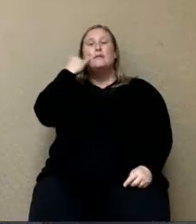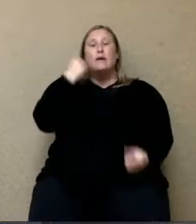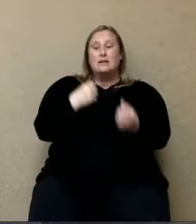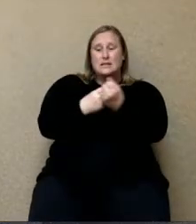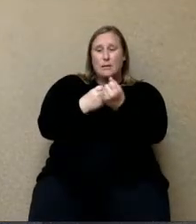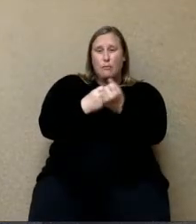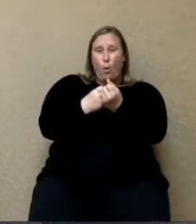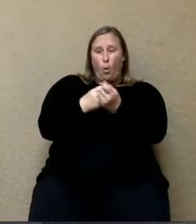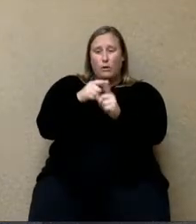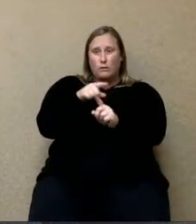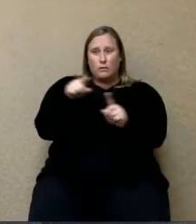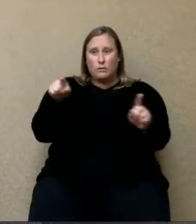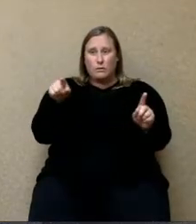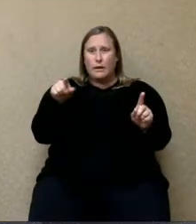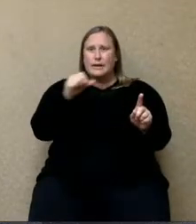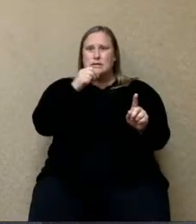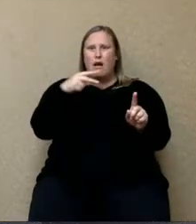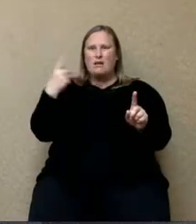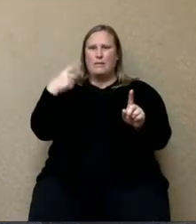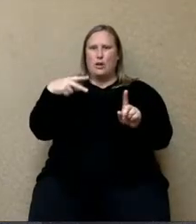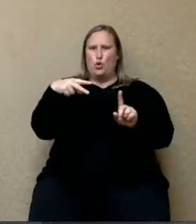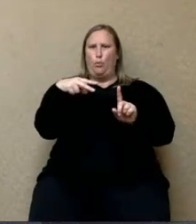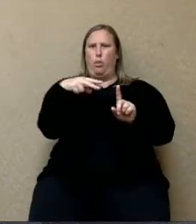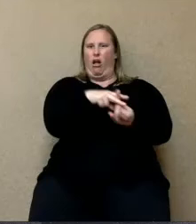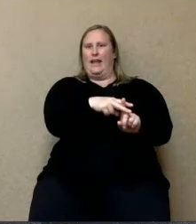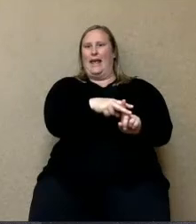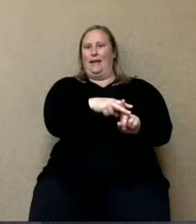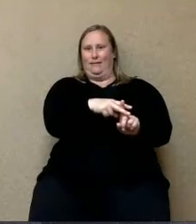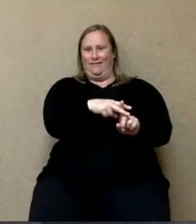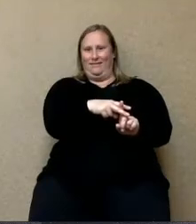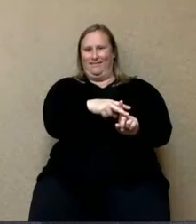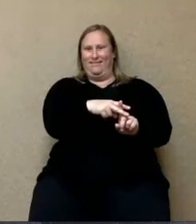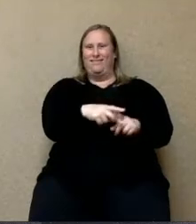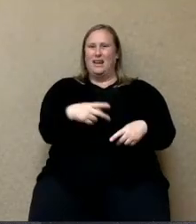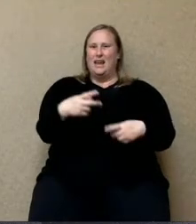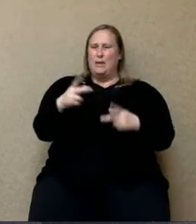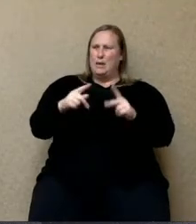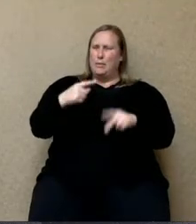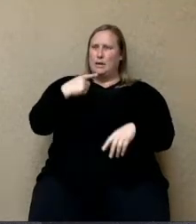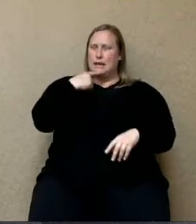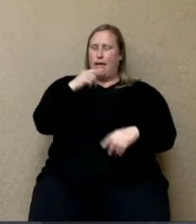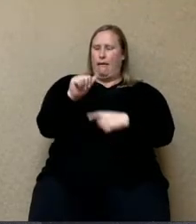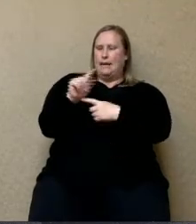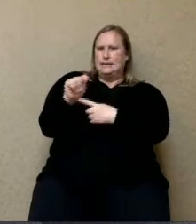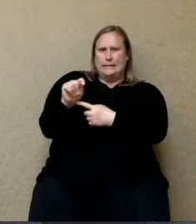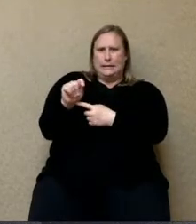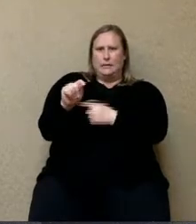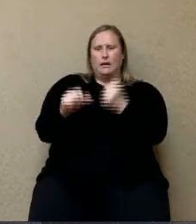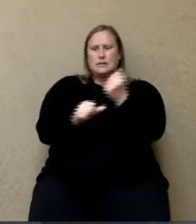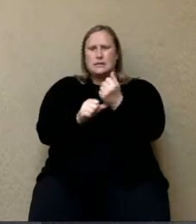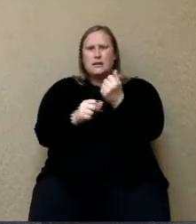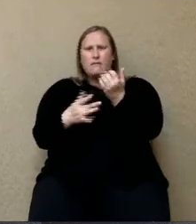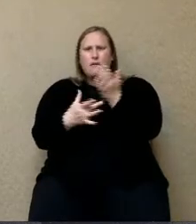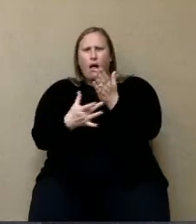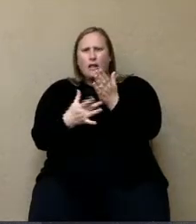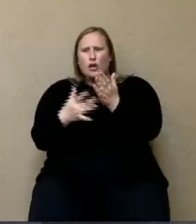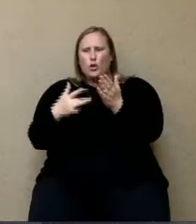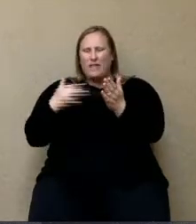it's not often plug-in technology. And I always hate the name assistive technology because people think like you've got to plug it in